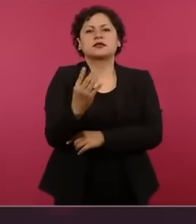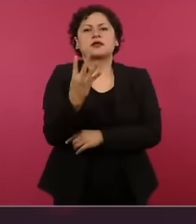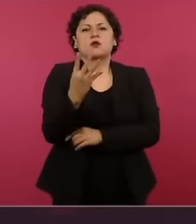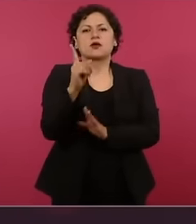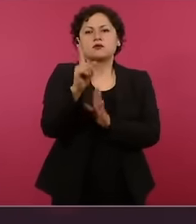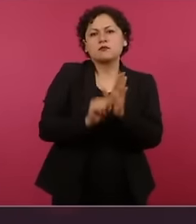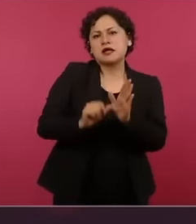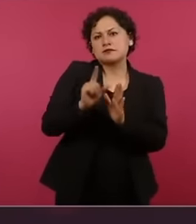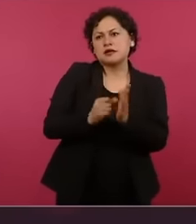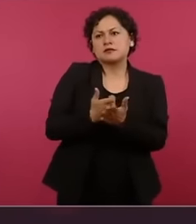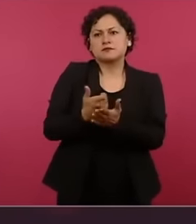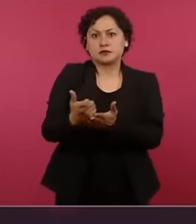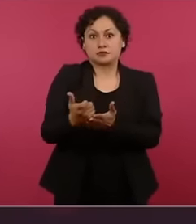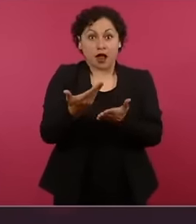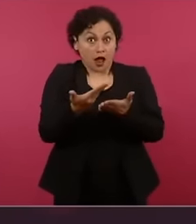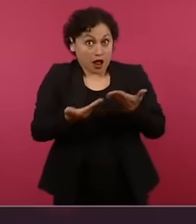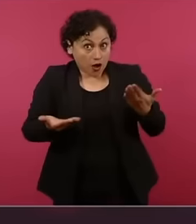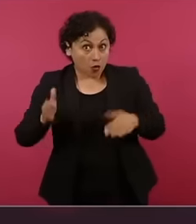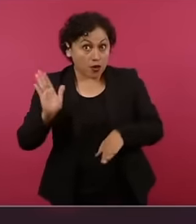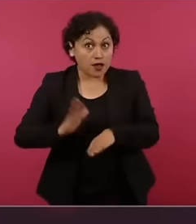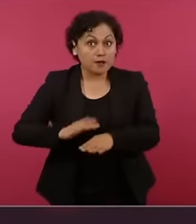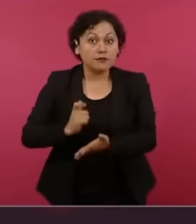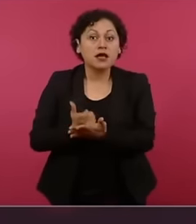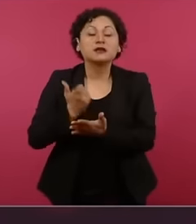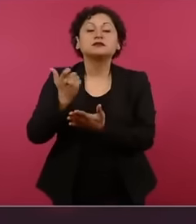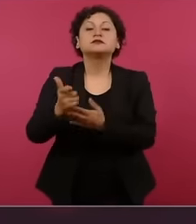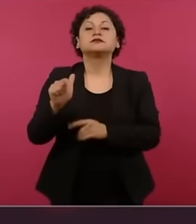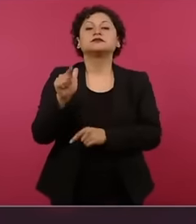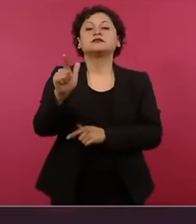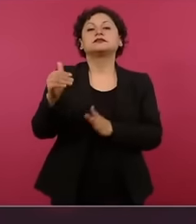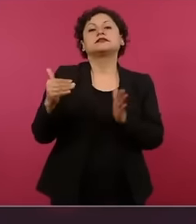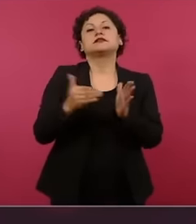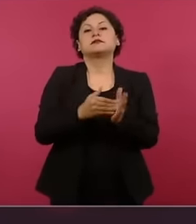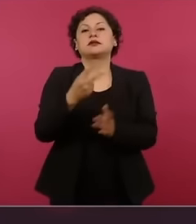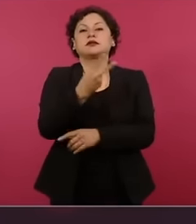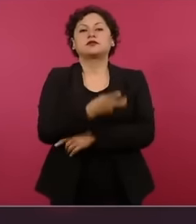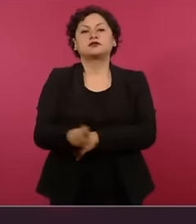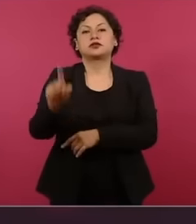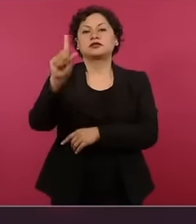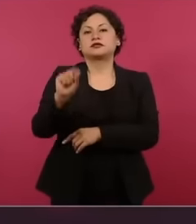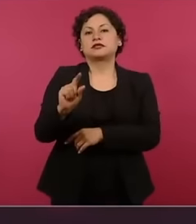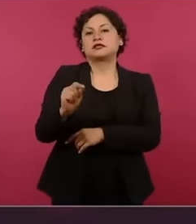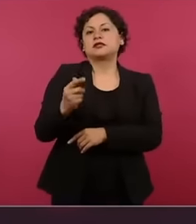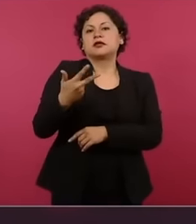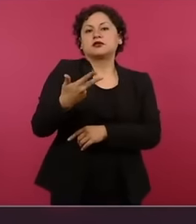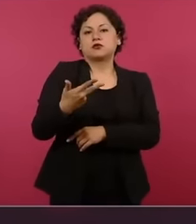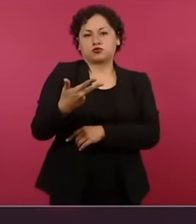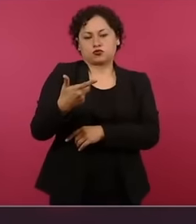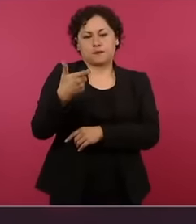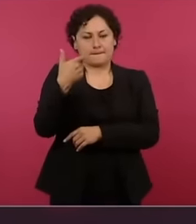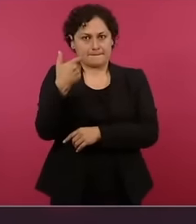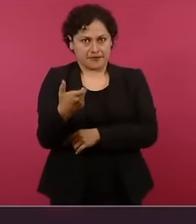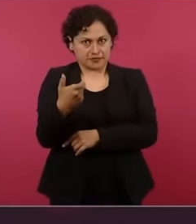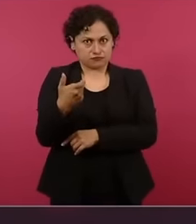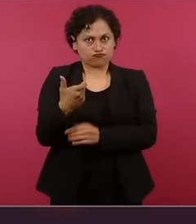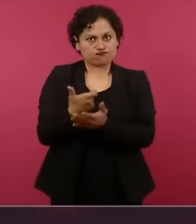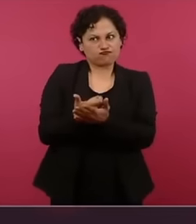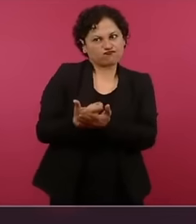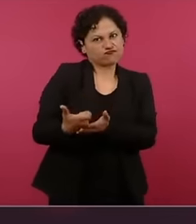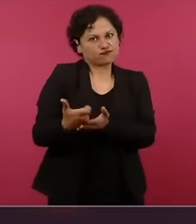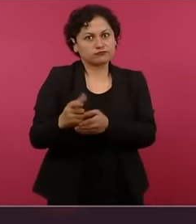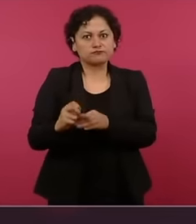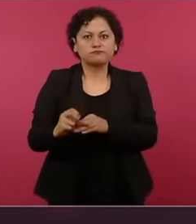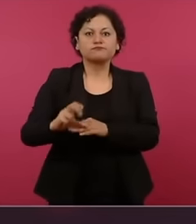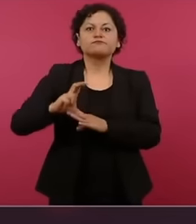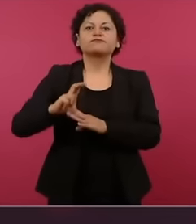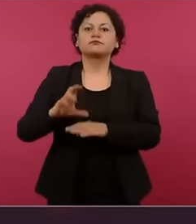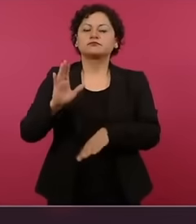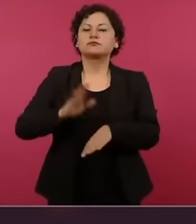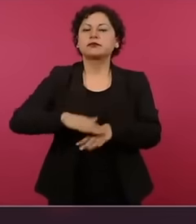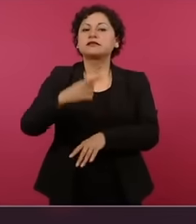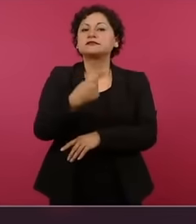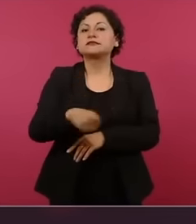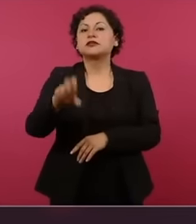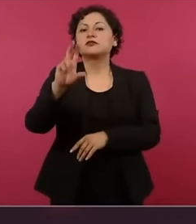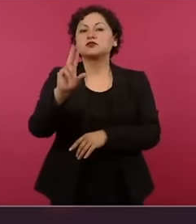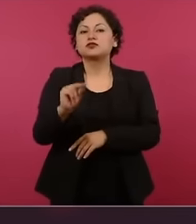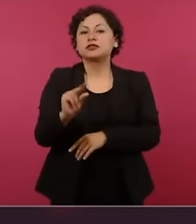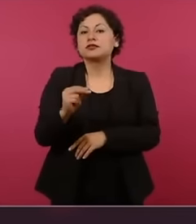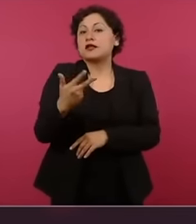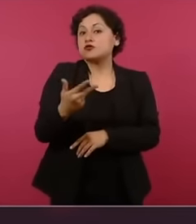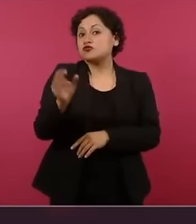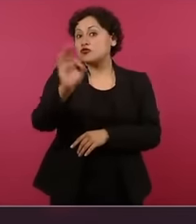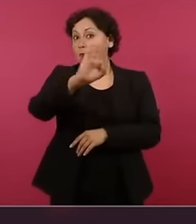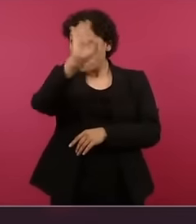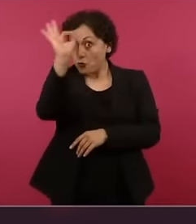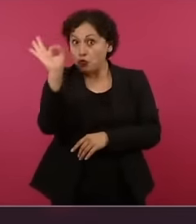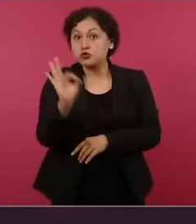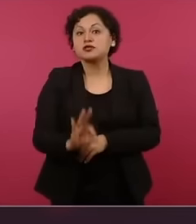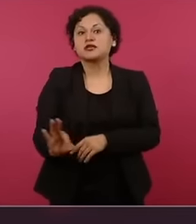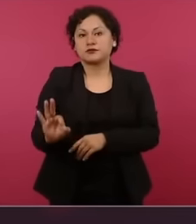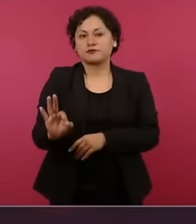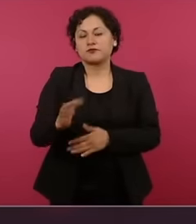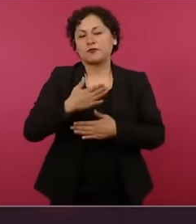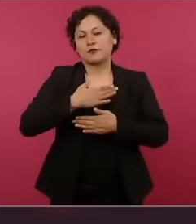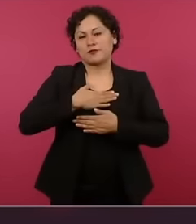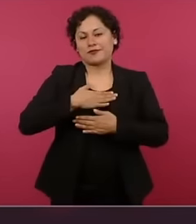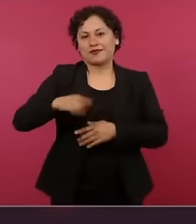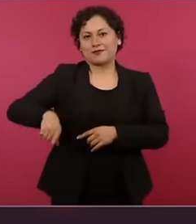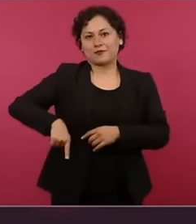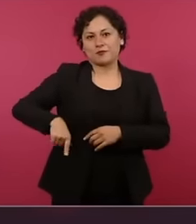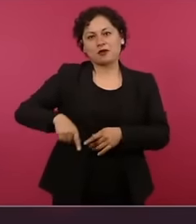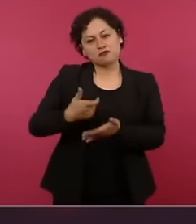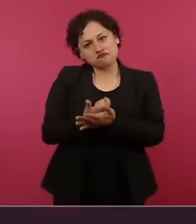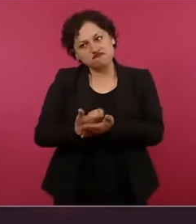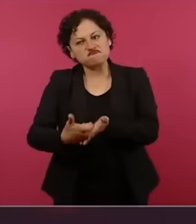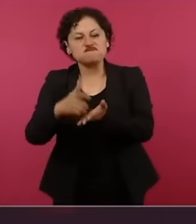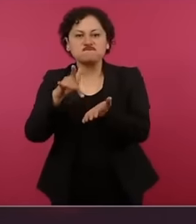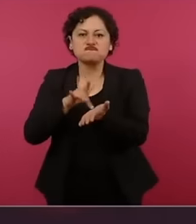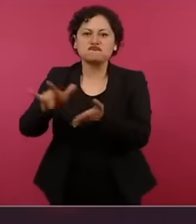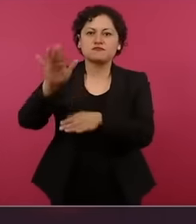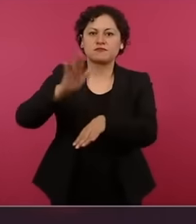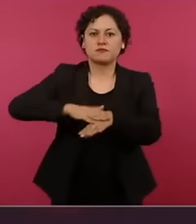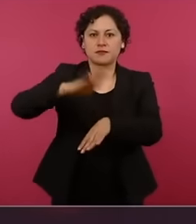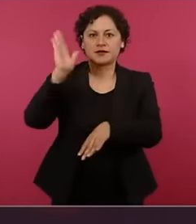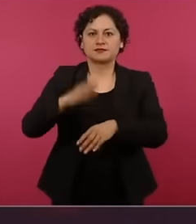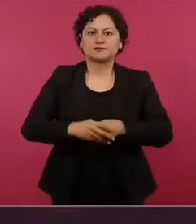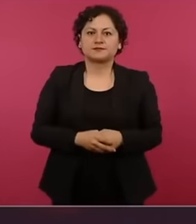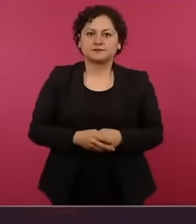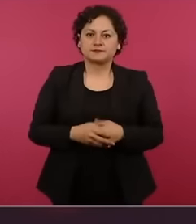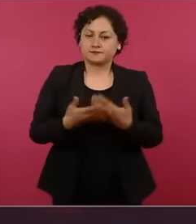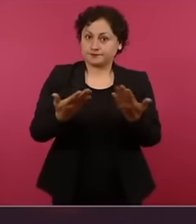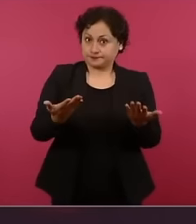now they will earn 17,000,278 pesos, an increase of 188 per month. Our government, to clarify it better,